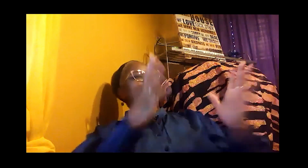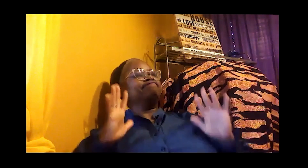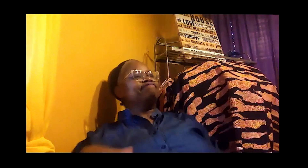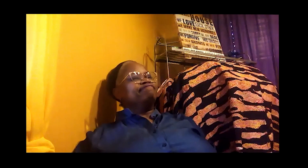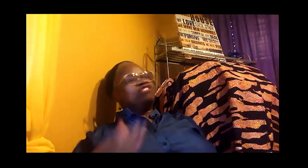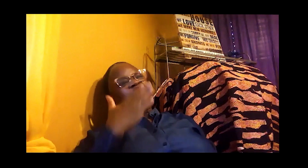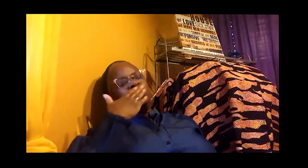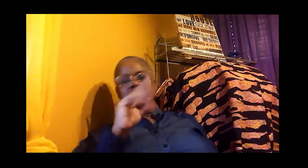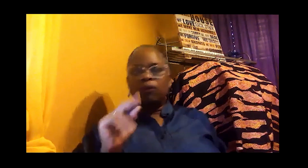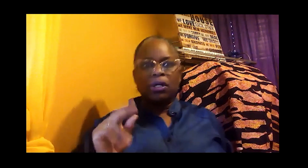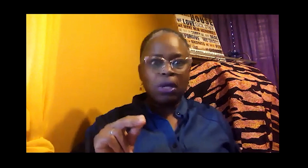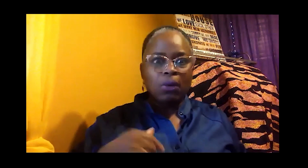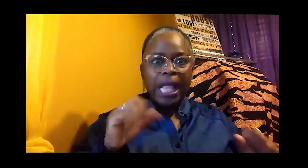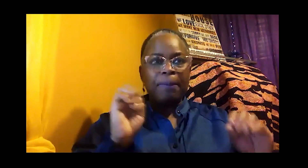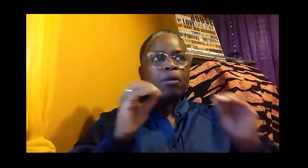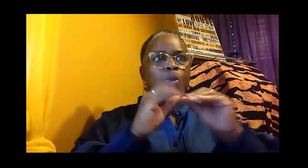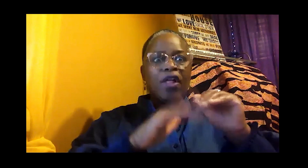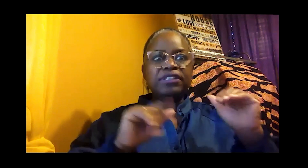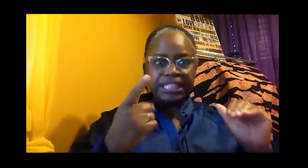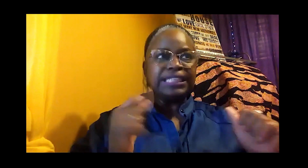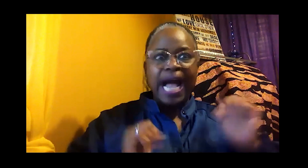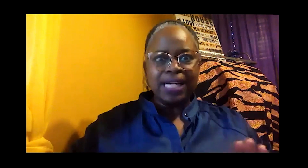They should realize that Deaf actors can do more than just act.